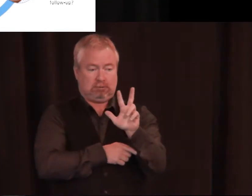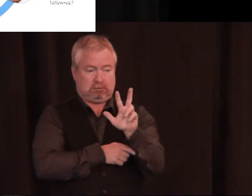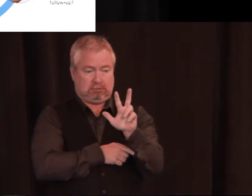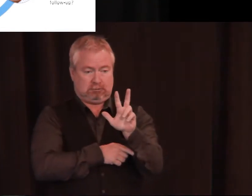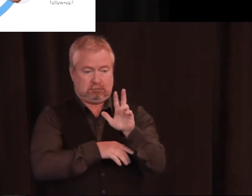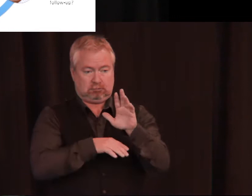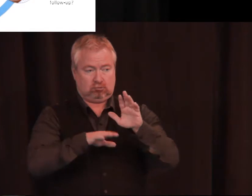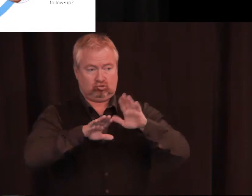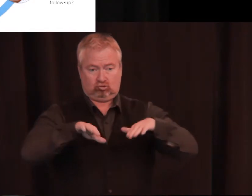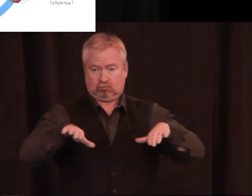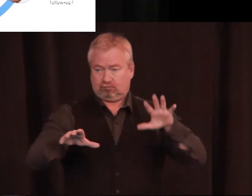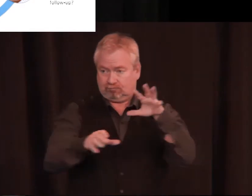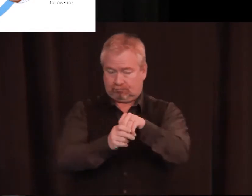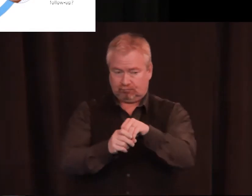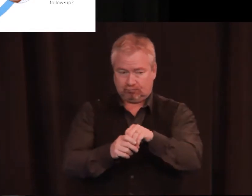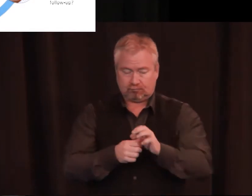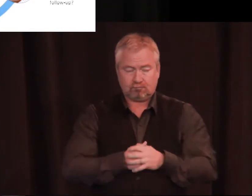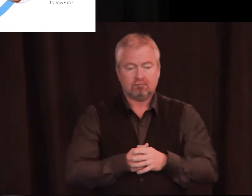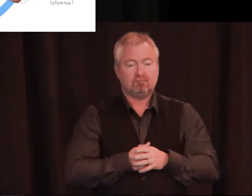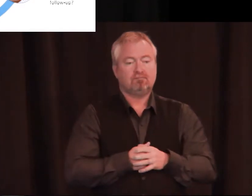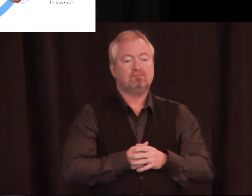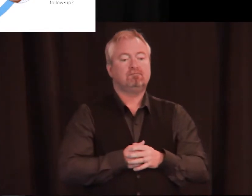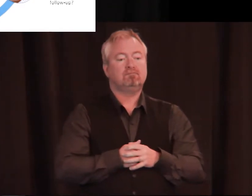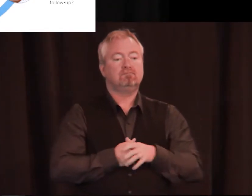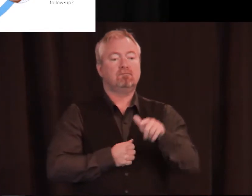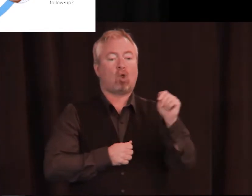and these were all children who referred on the newborn hearing screening.